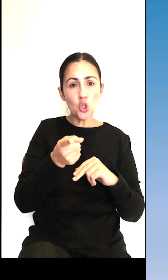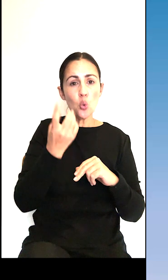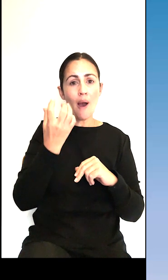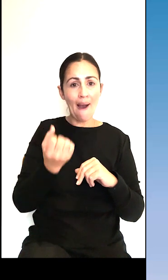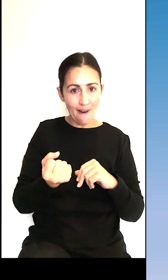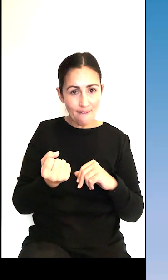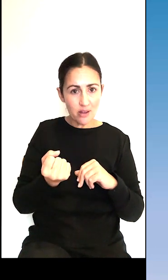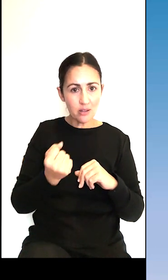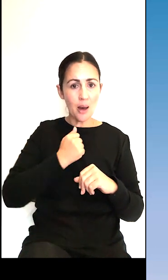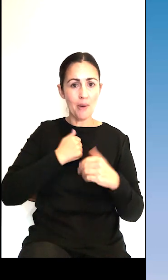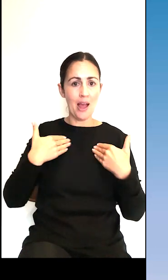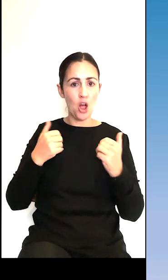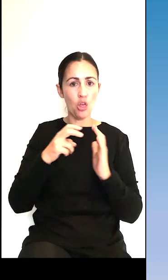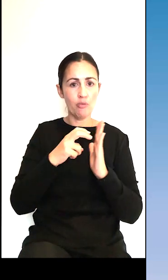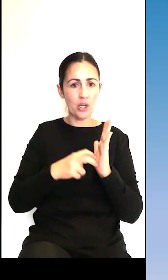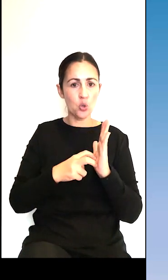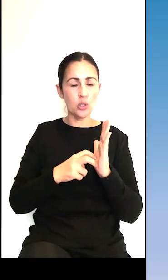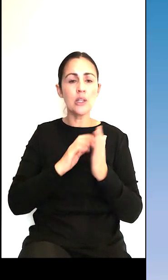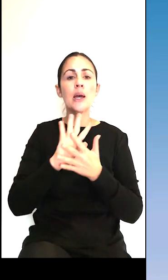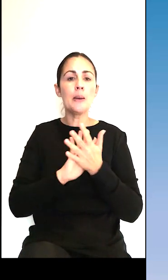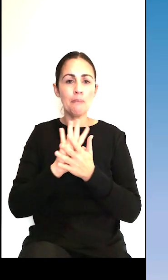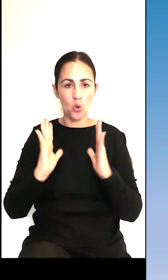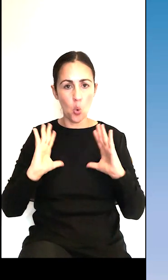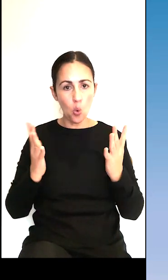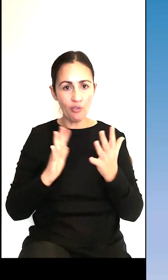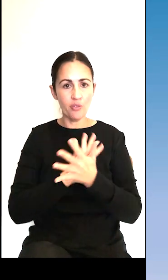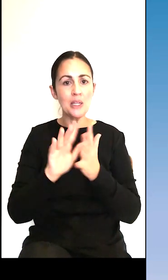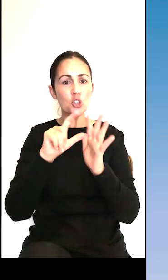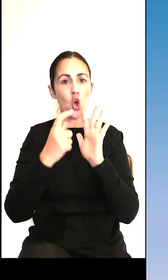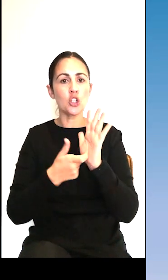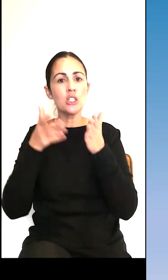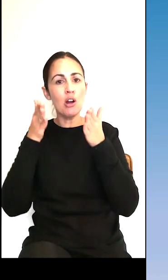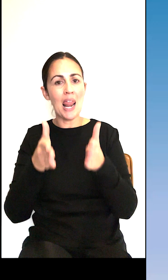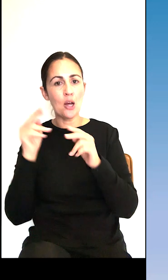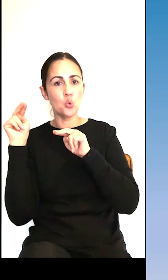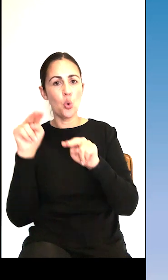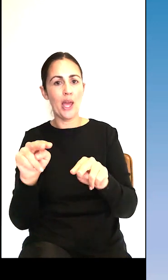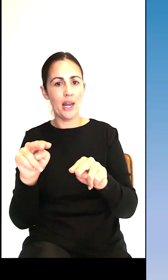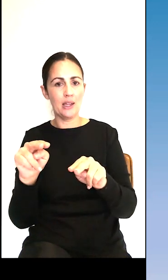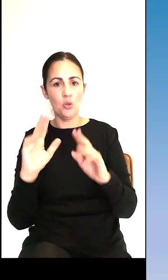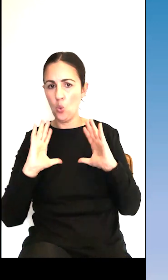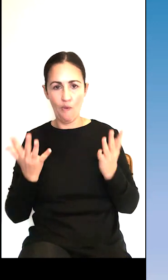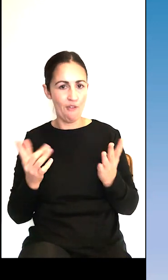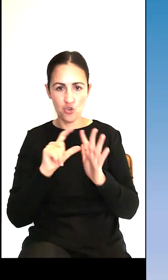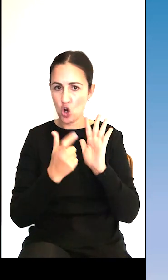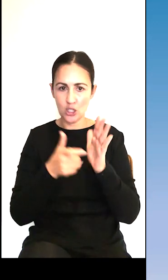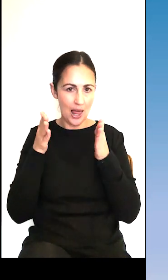My Health Record, that doctor as long as it's part of their point of care, they are able to access the person's My Health Record.